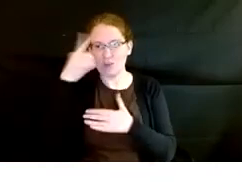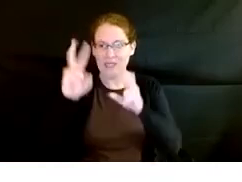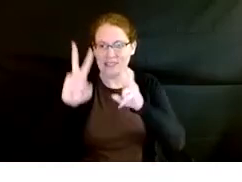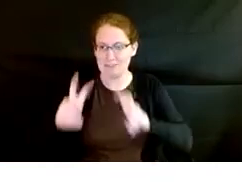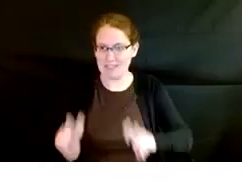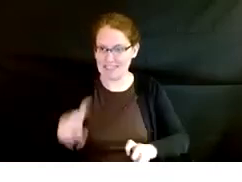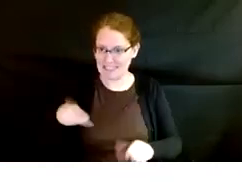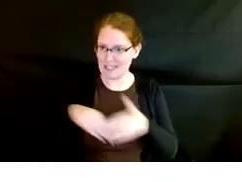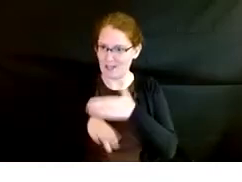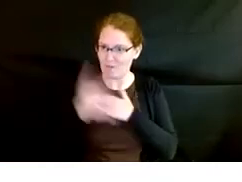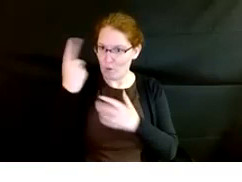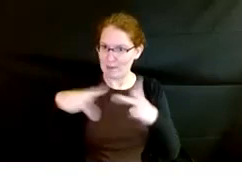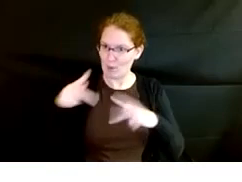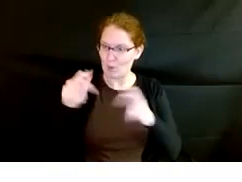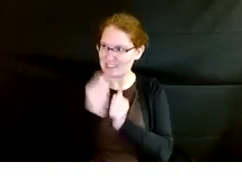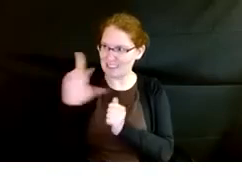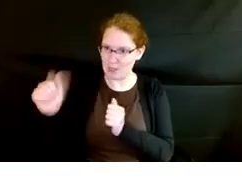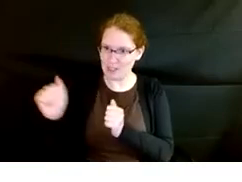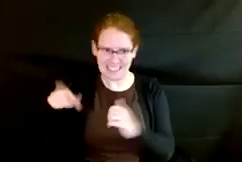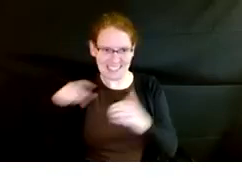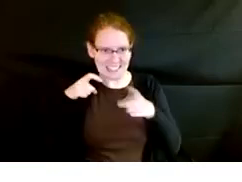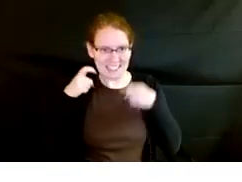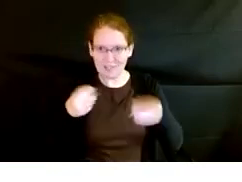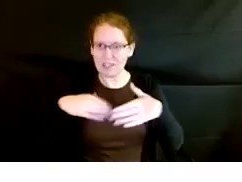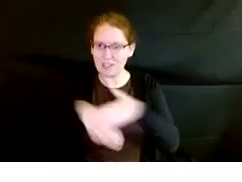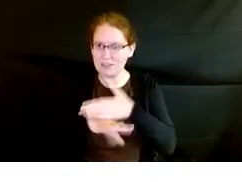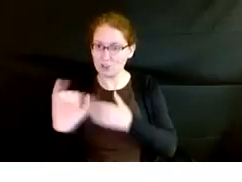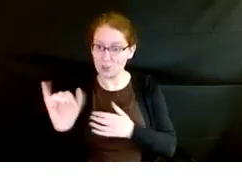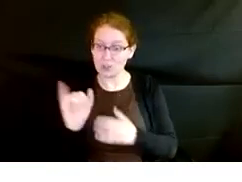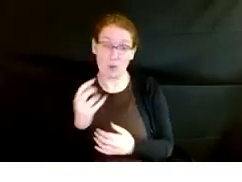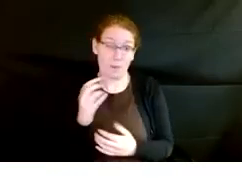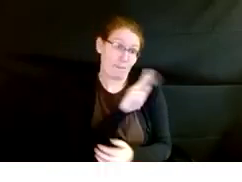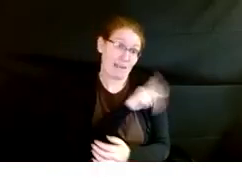for people with disabilities and including that patients with disabilities might not be able to